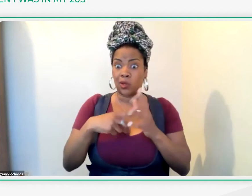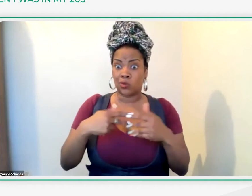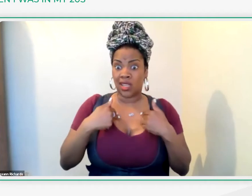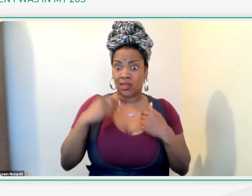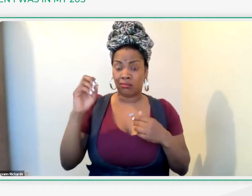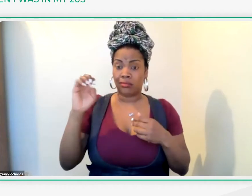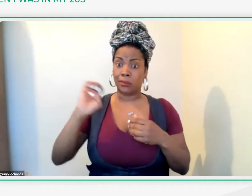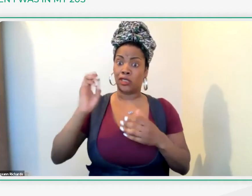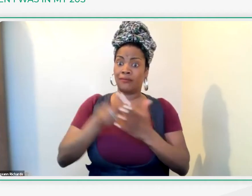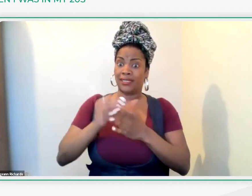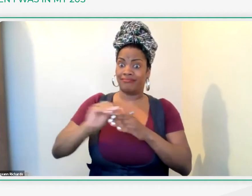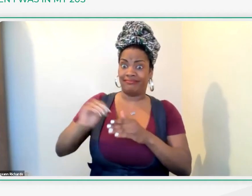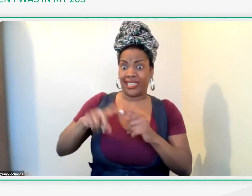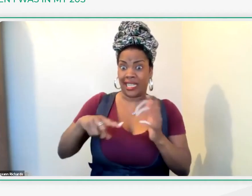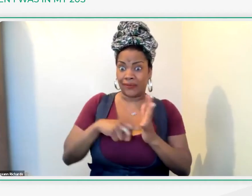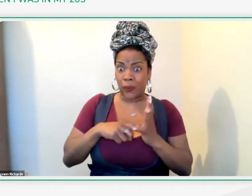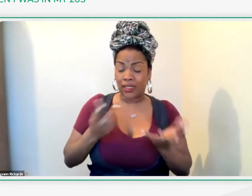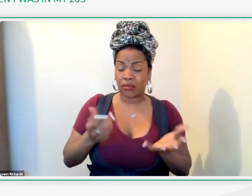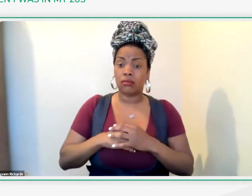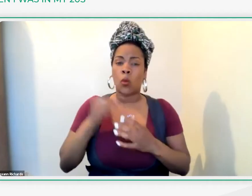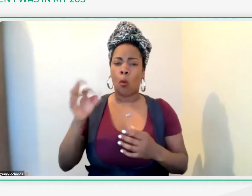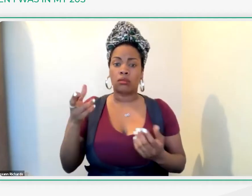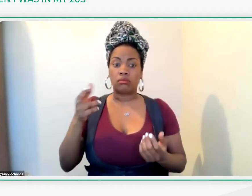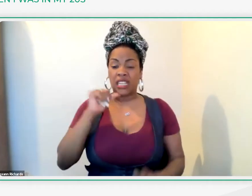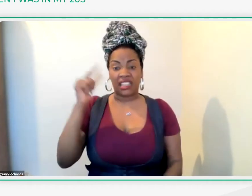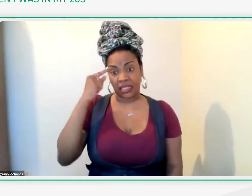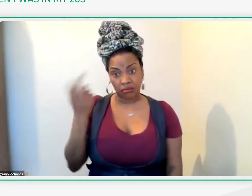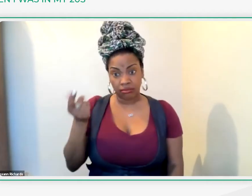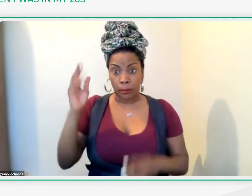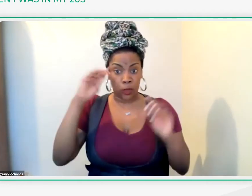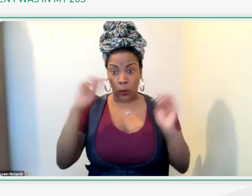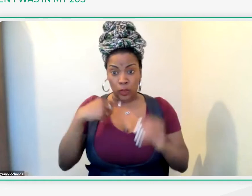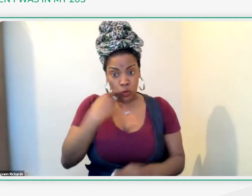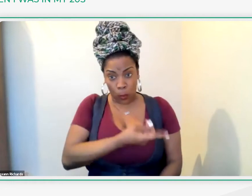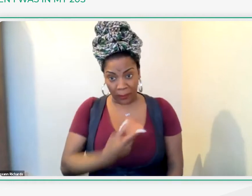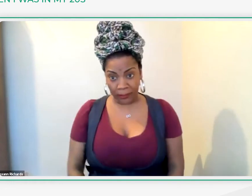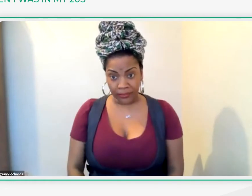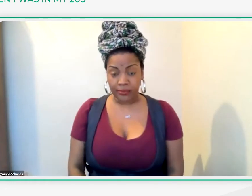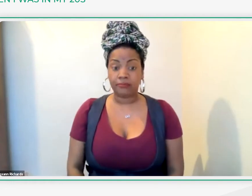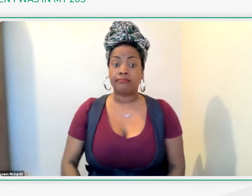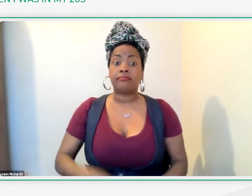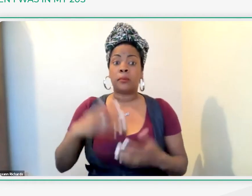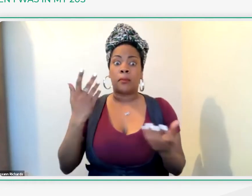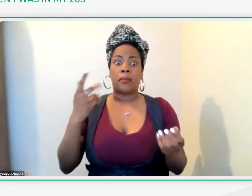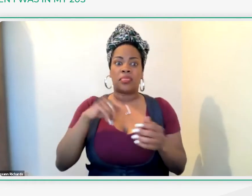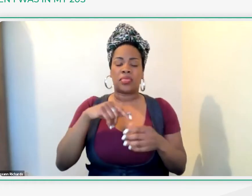And maybe some people can afford to set money aside for emergency funds.